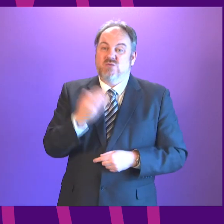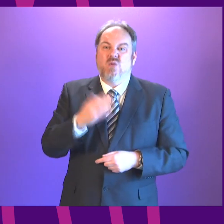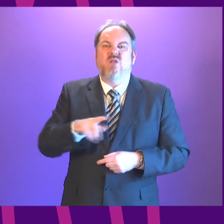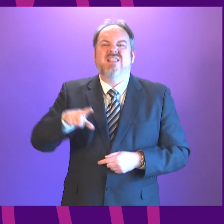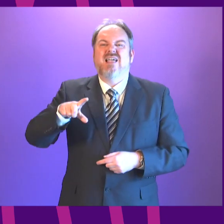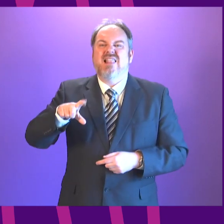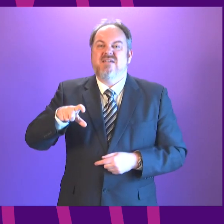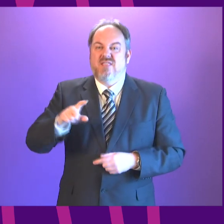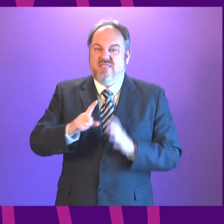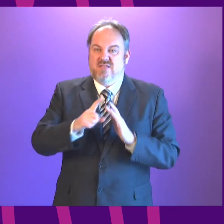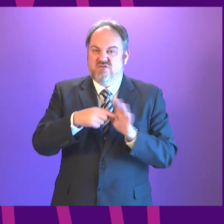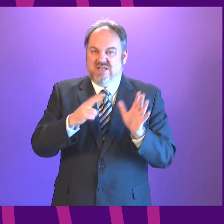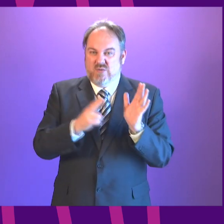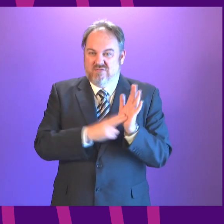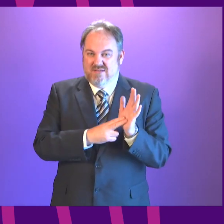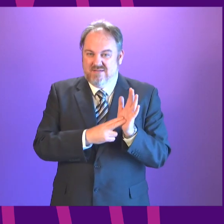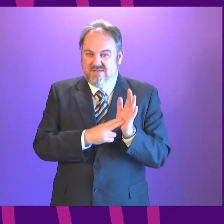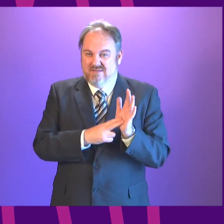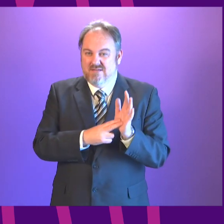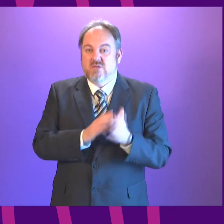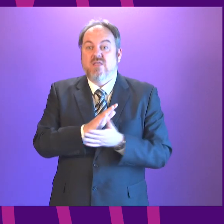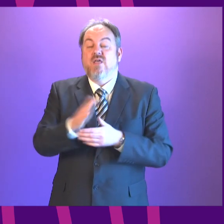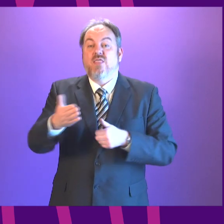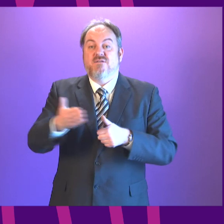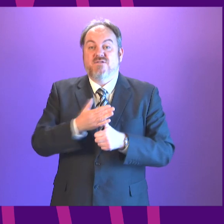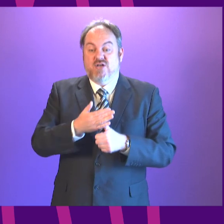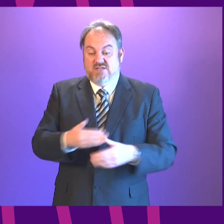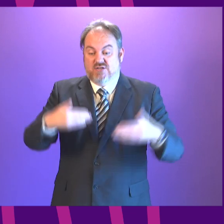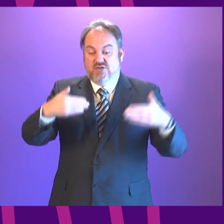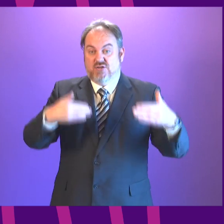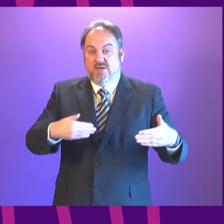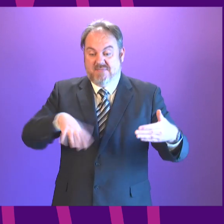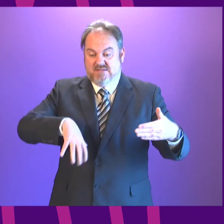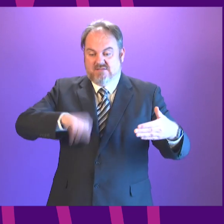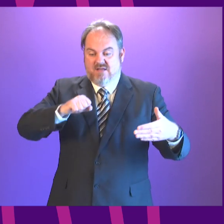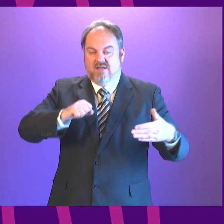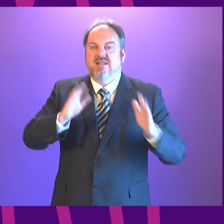first week of term, at least, will take place online. At this stage, our intention is that